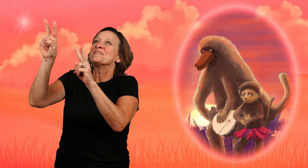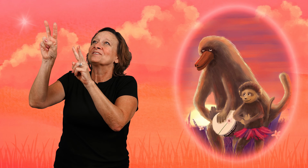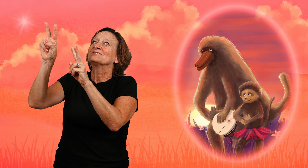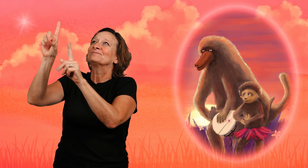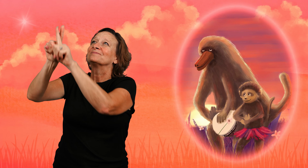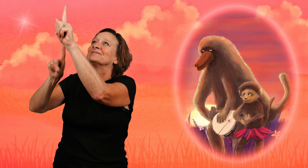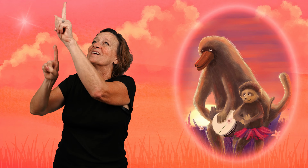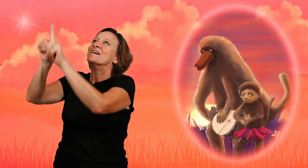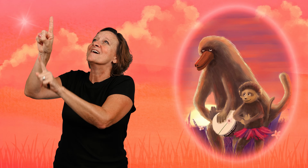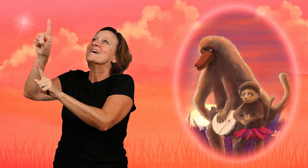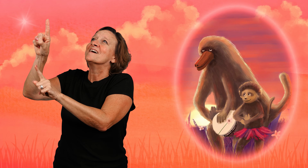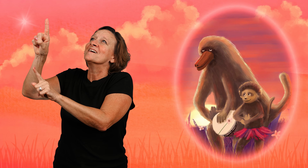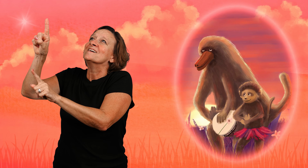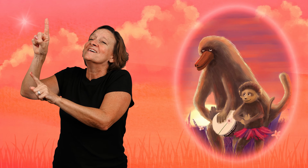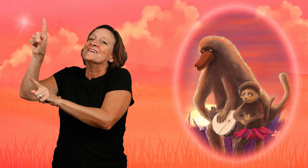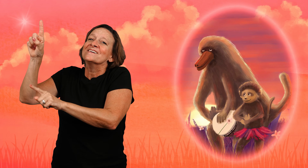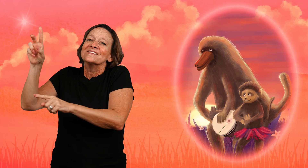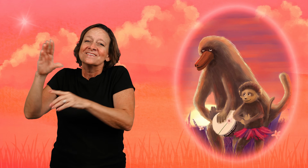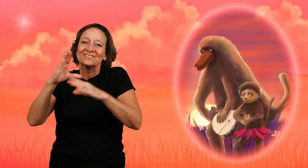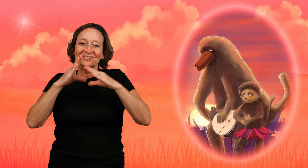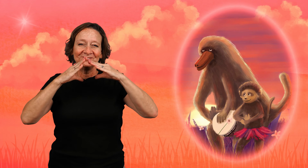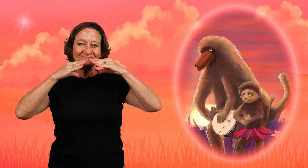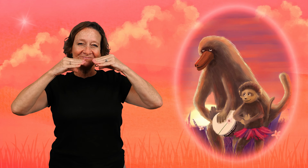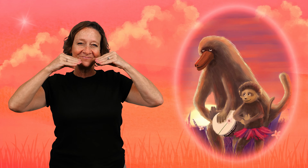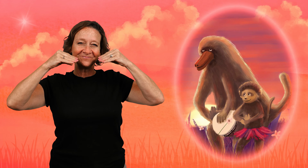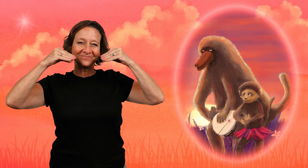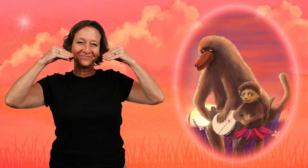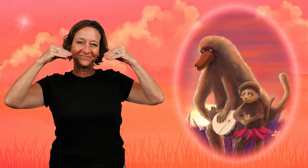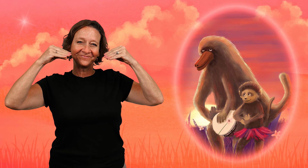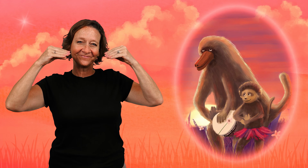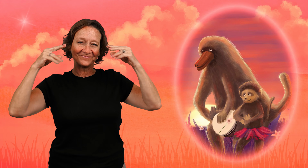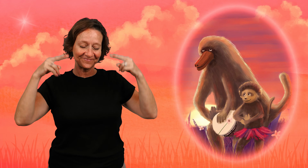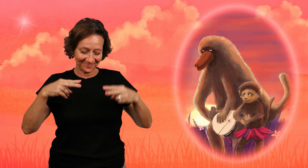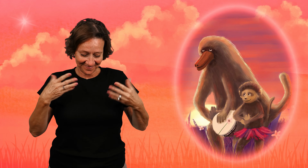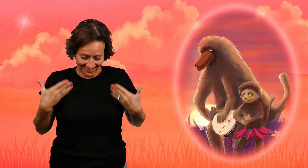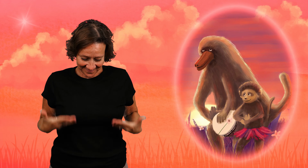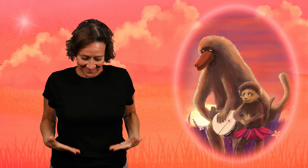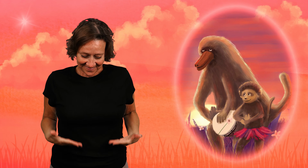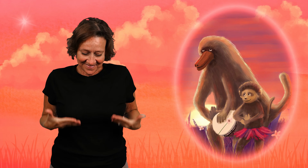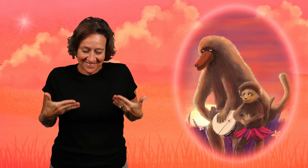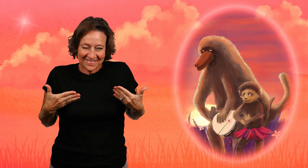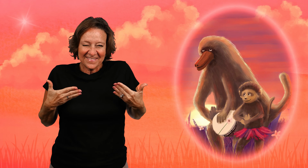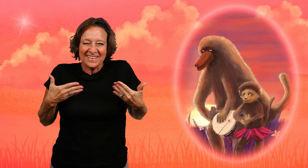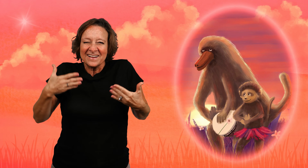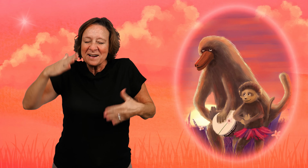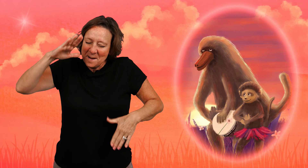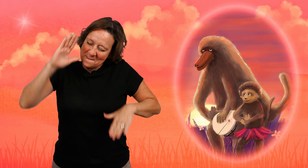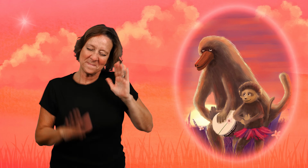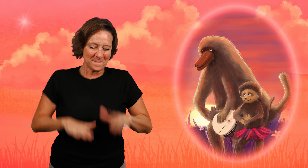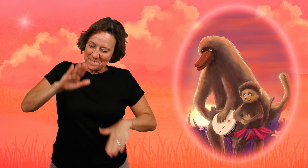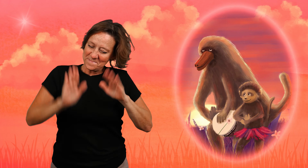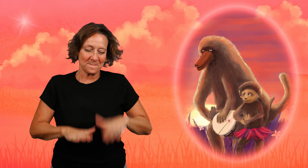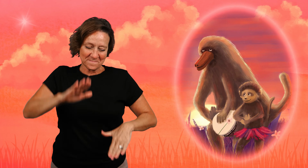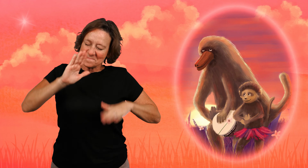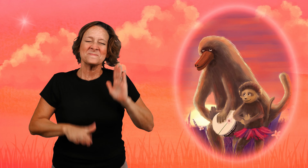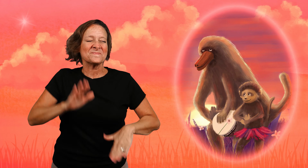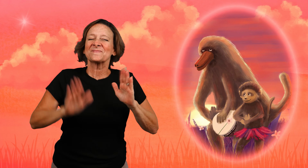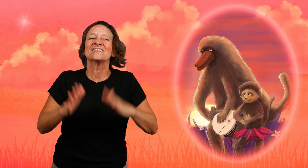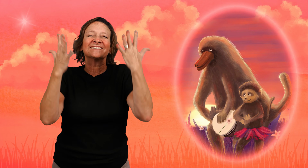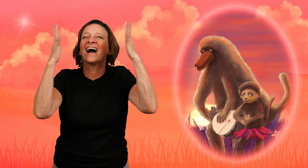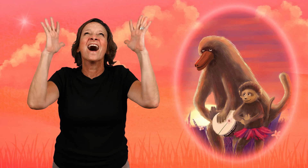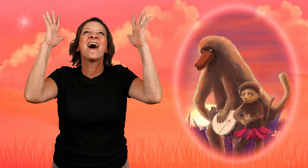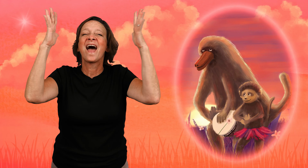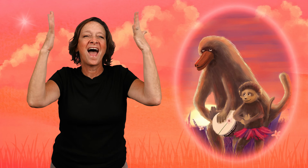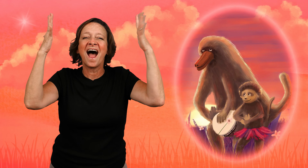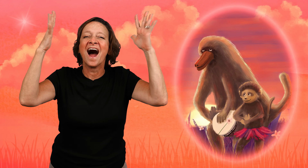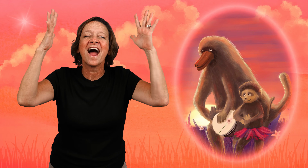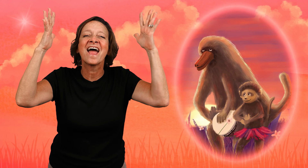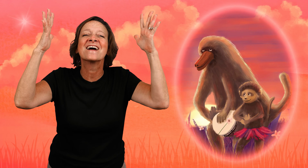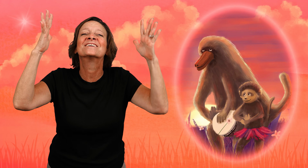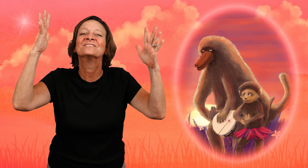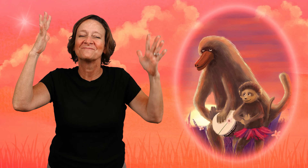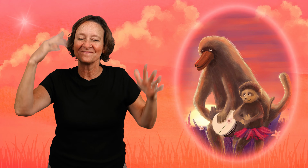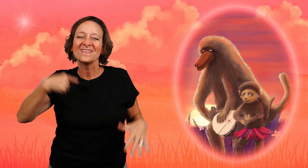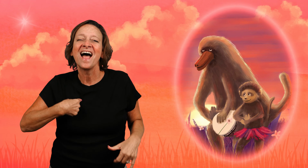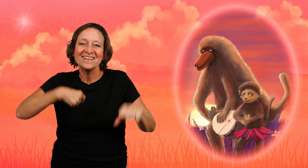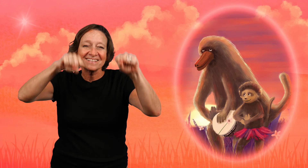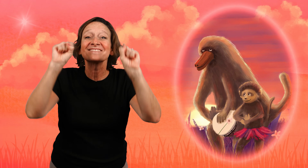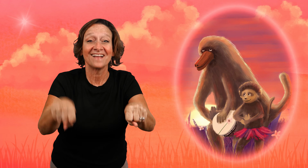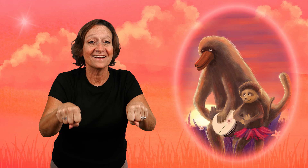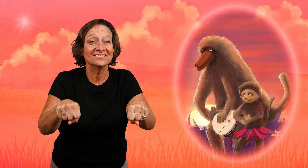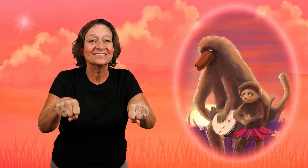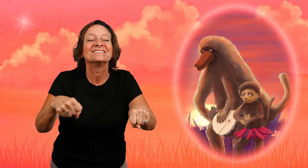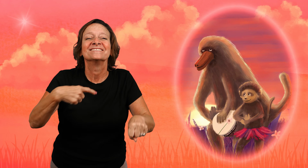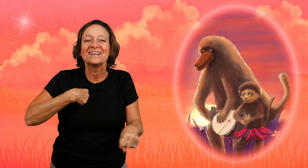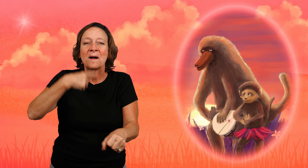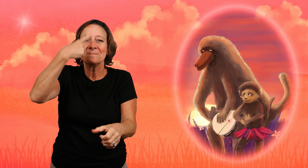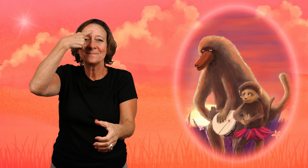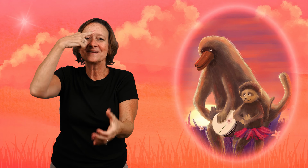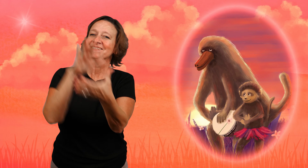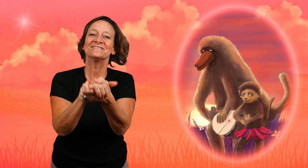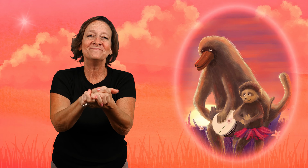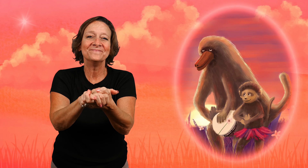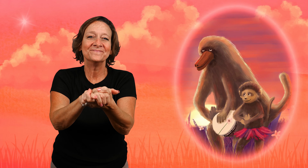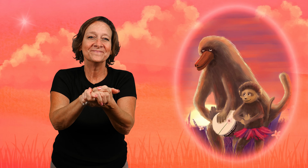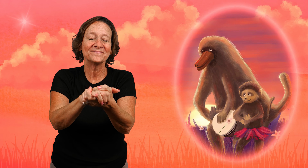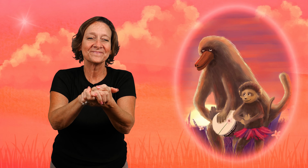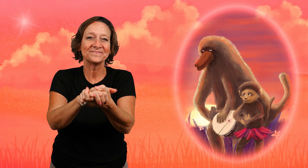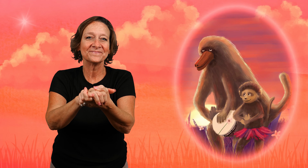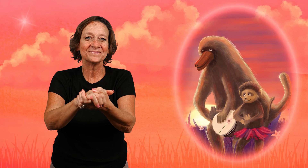Looking up at his star, he smiled big in who he is and boom-clapped, “But I can! I believe.”